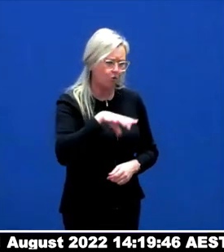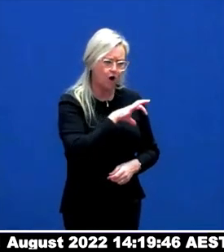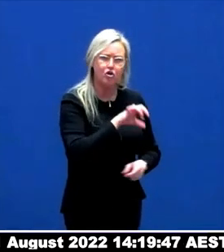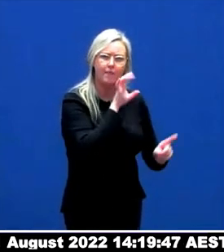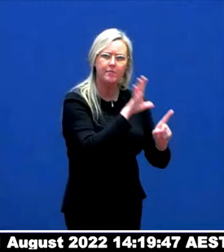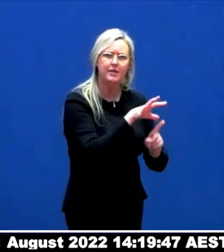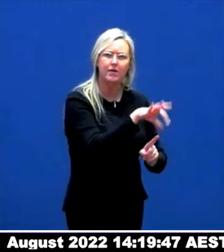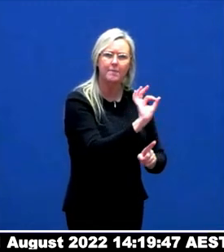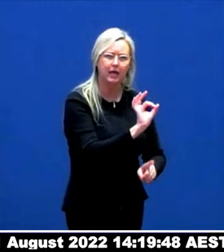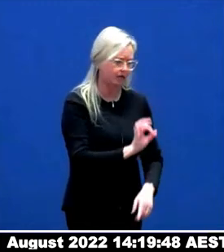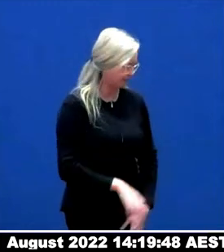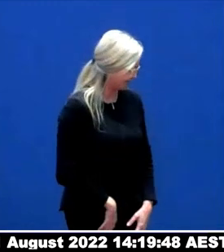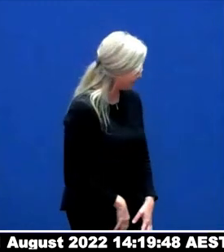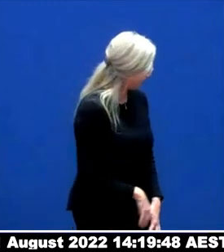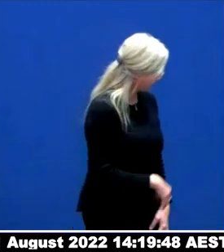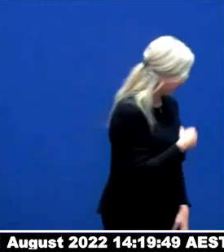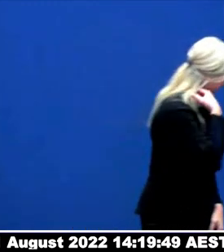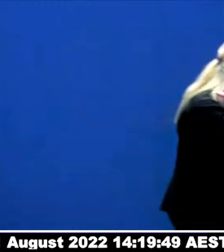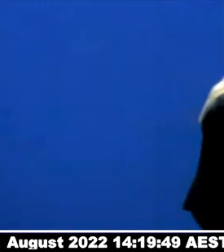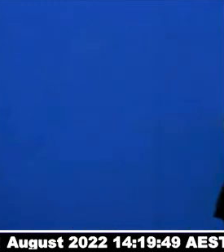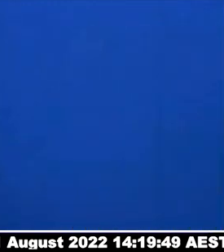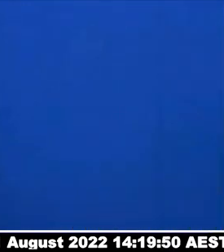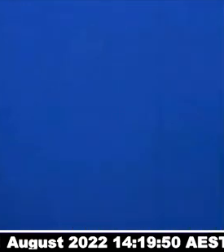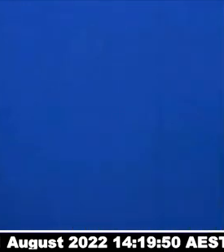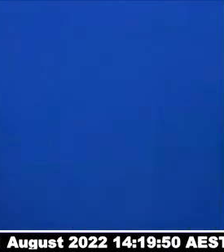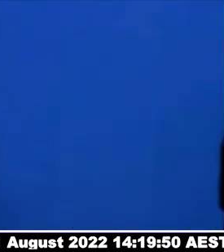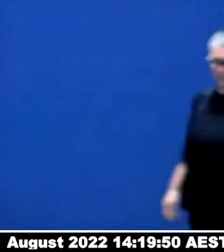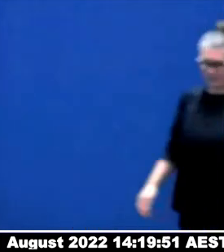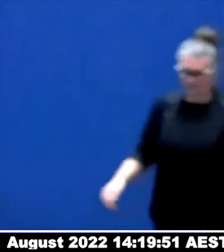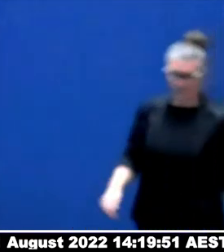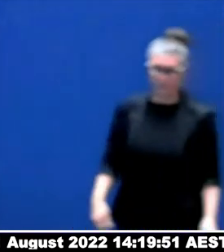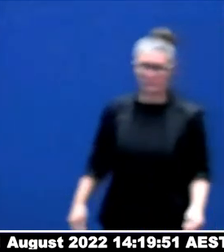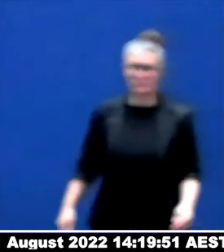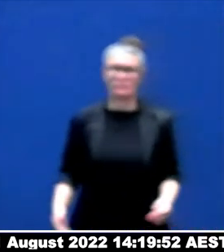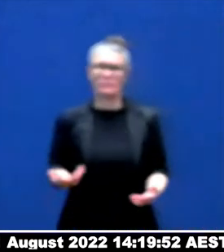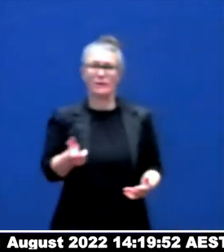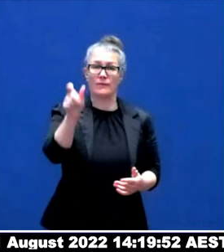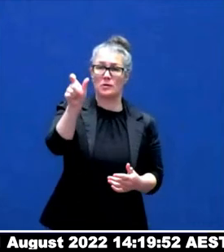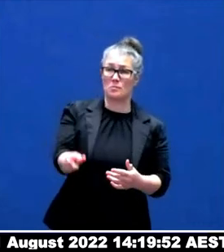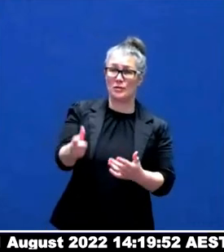Well, someone with a severe intellectual disability may not understand the role of the support coordinator.